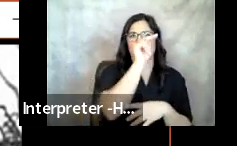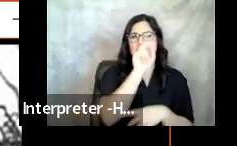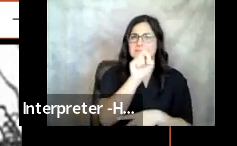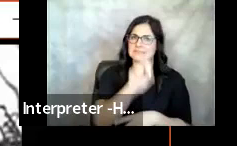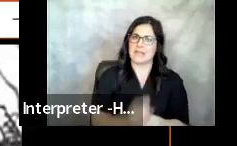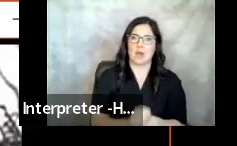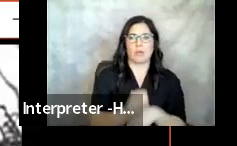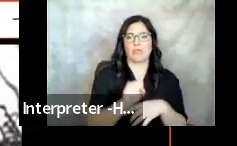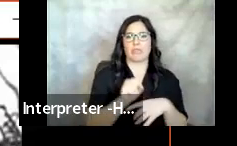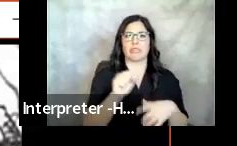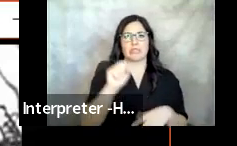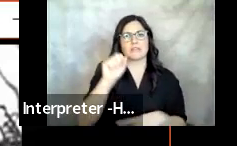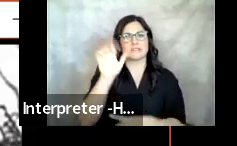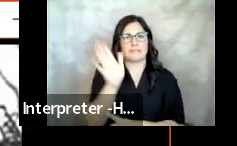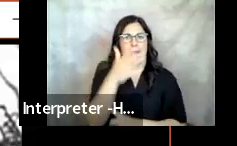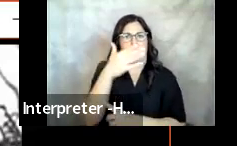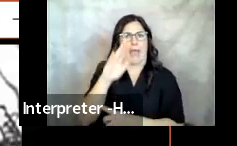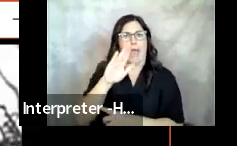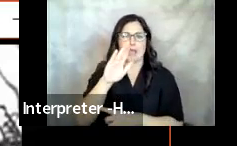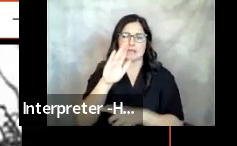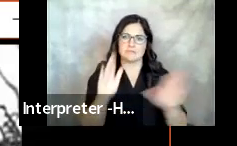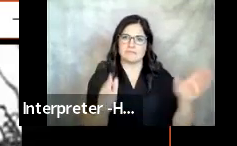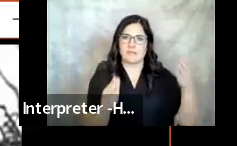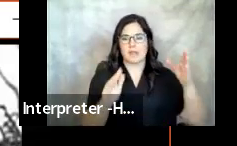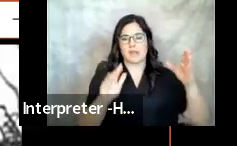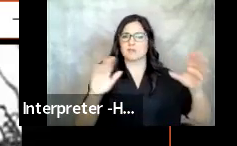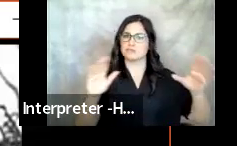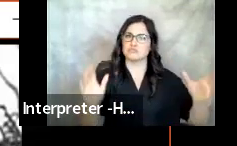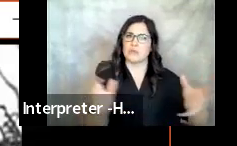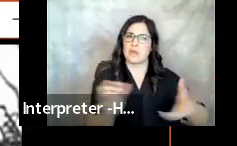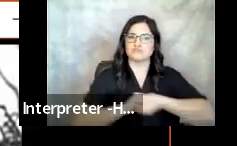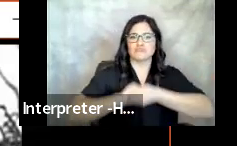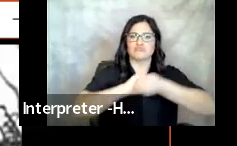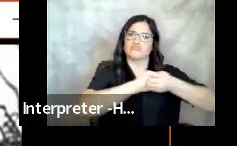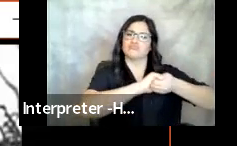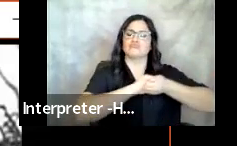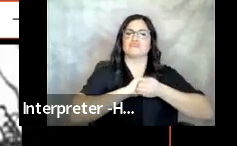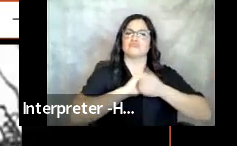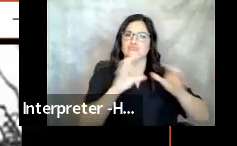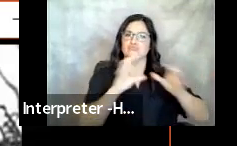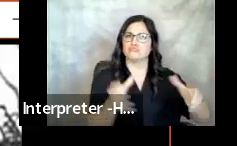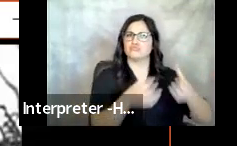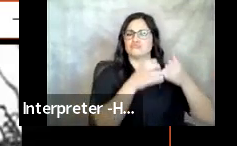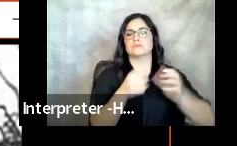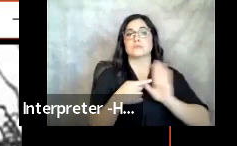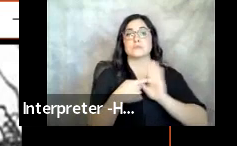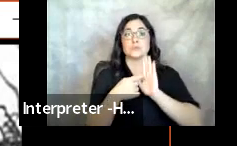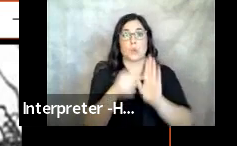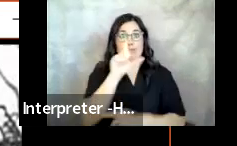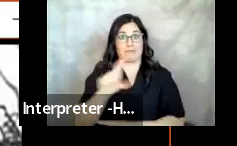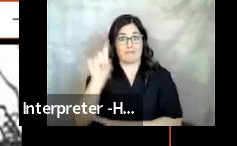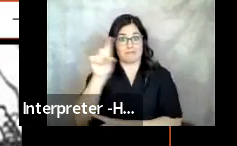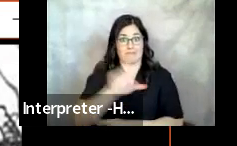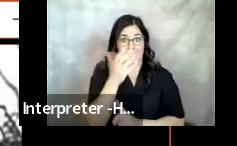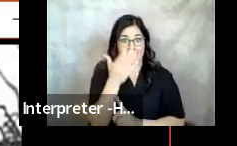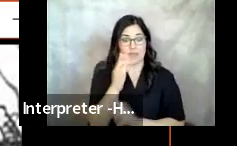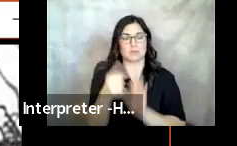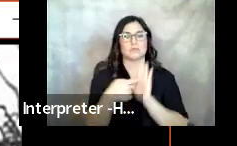Back the battle flags. And so the. Confederate. Flag became an important symbol. Of racial. Reconciliation. And what I mean.